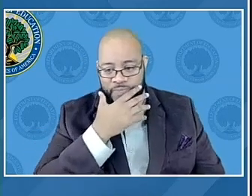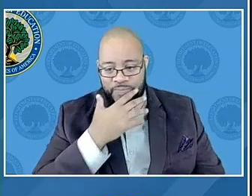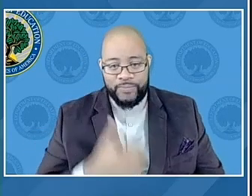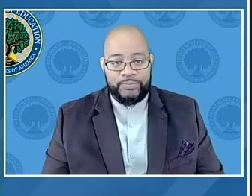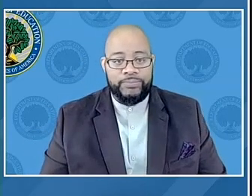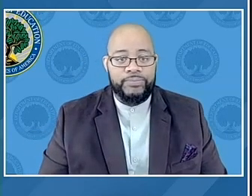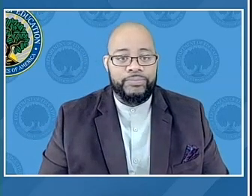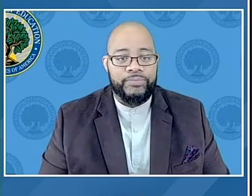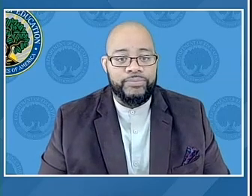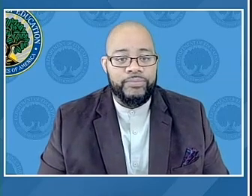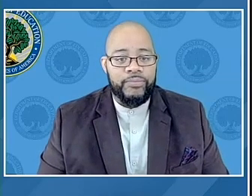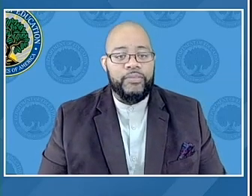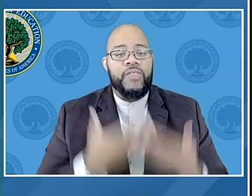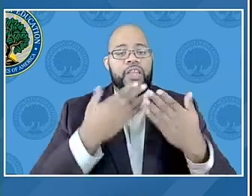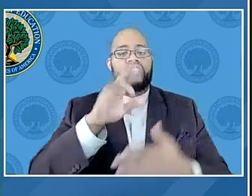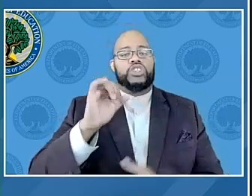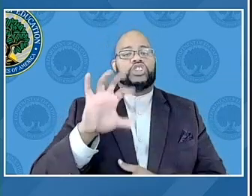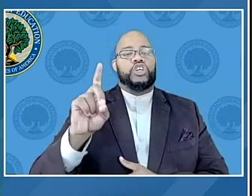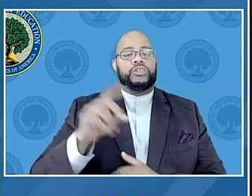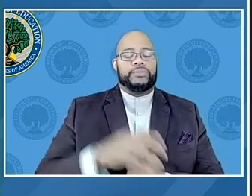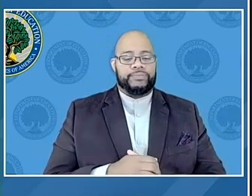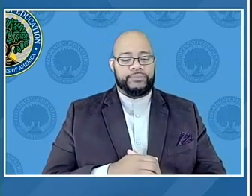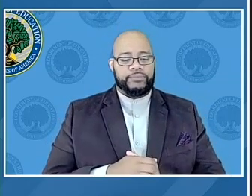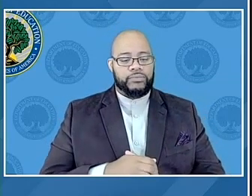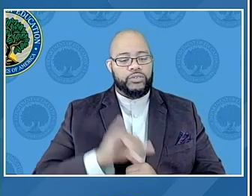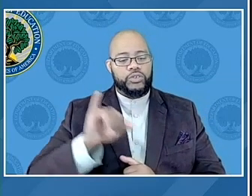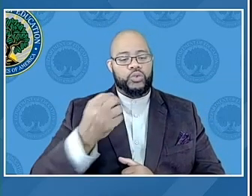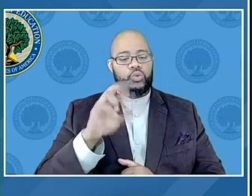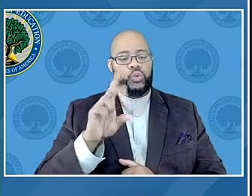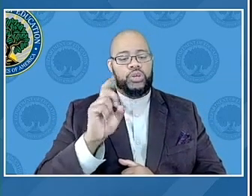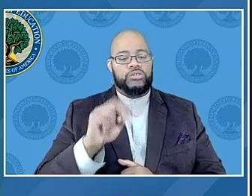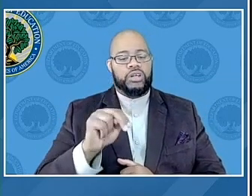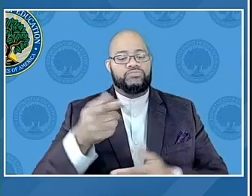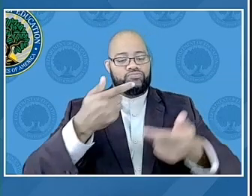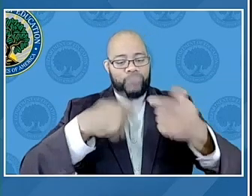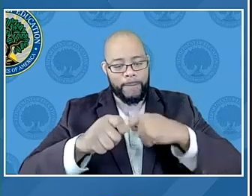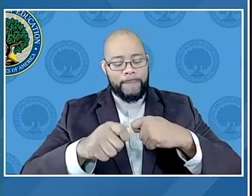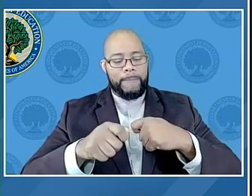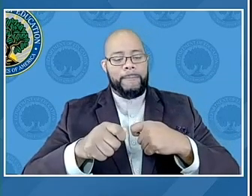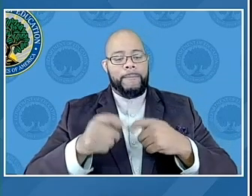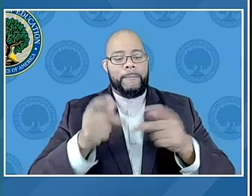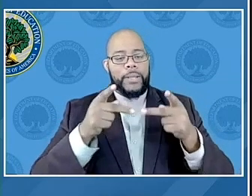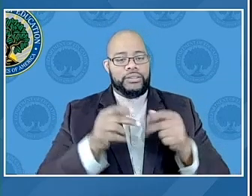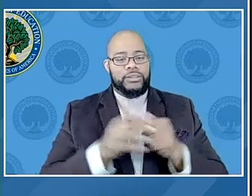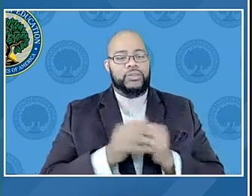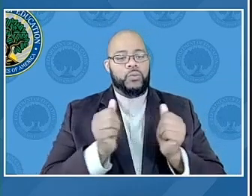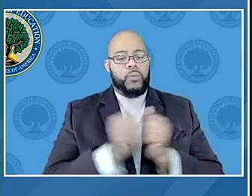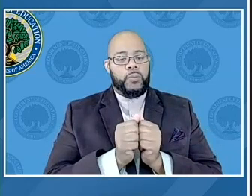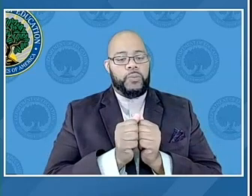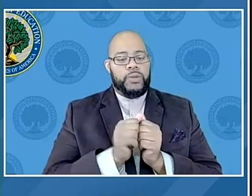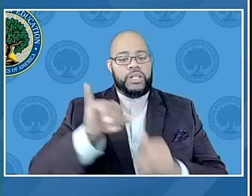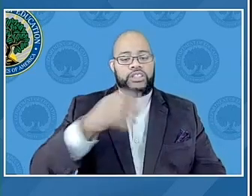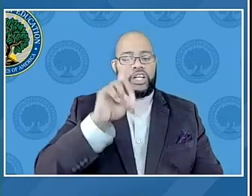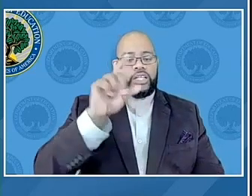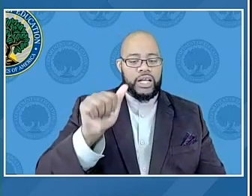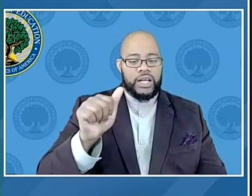Thank you. Richard. Jordan has swapped places with Jada again. So, Jordan.